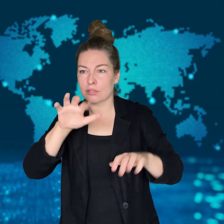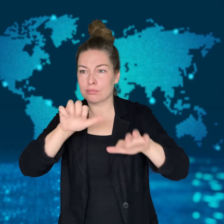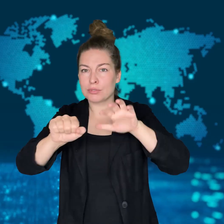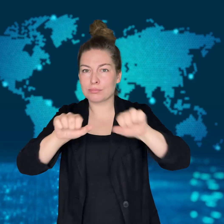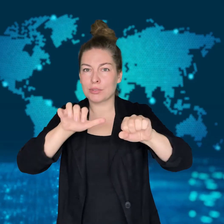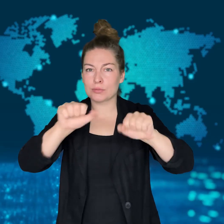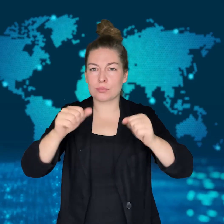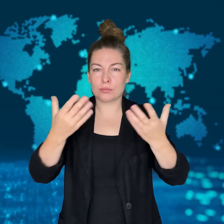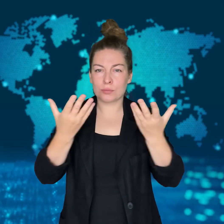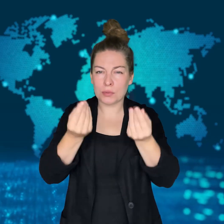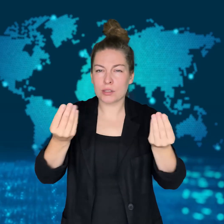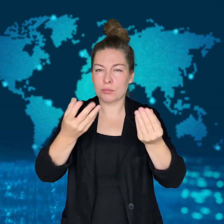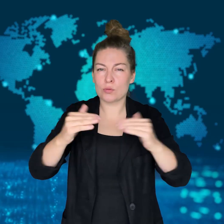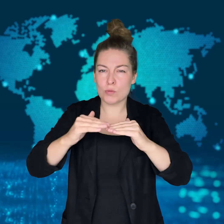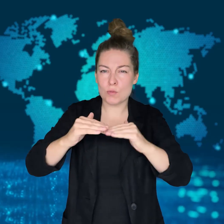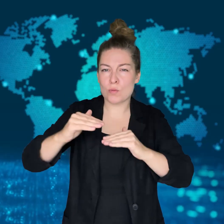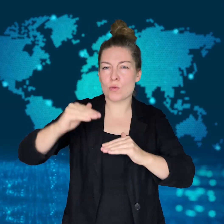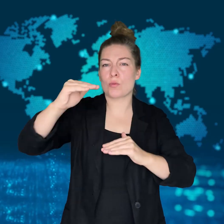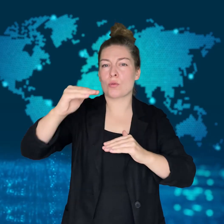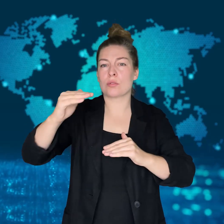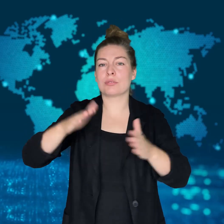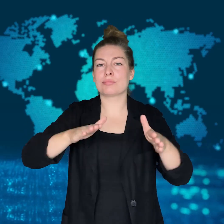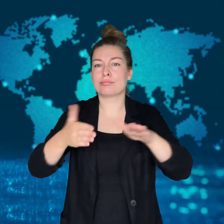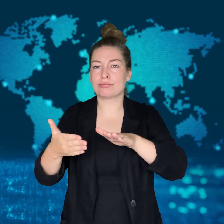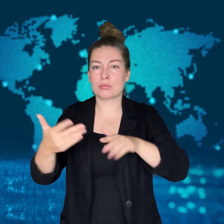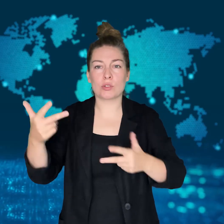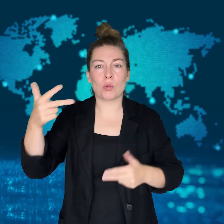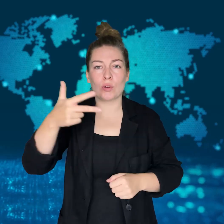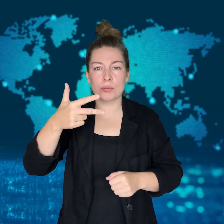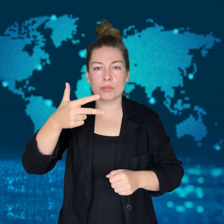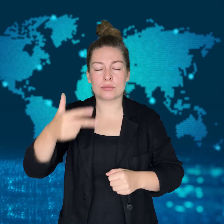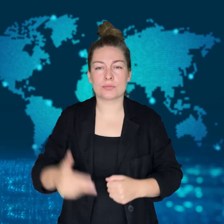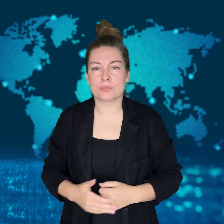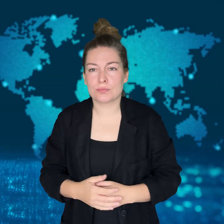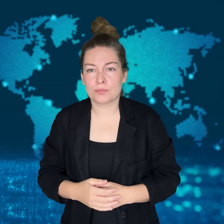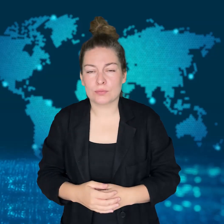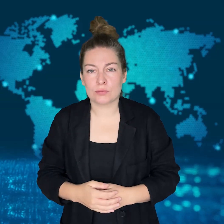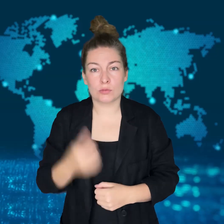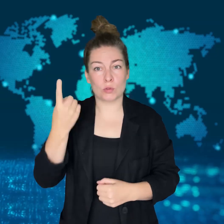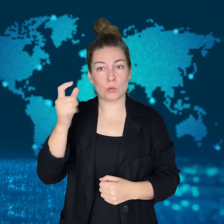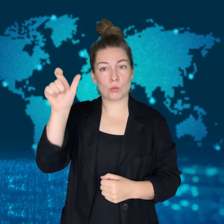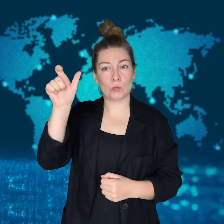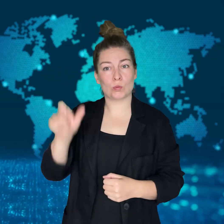A research group associated with Brazil's Ministry of Science,